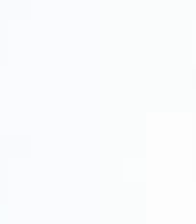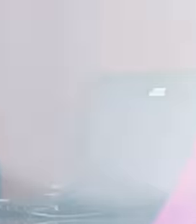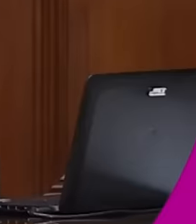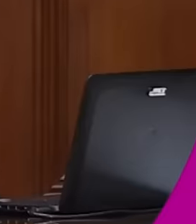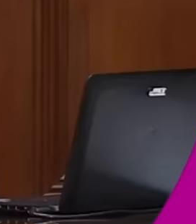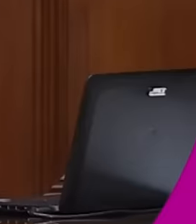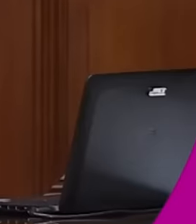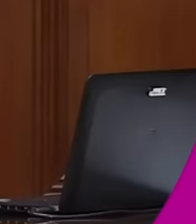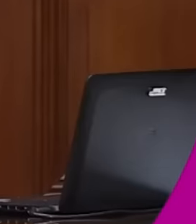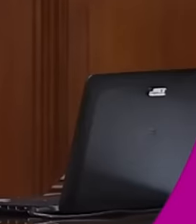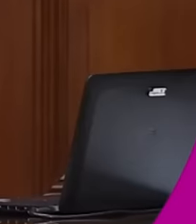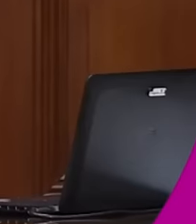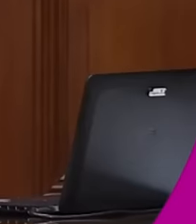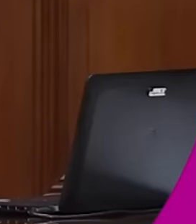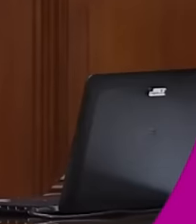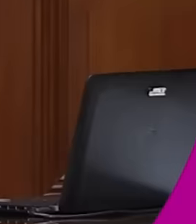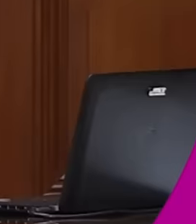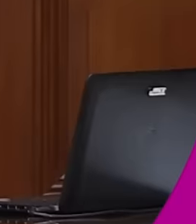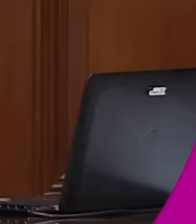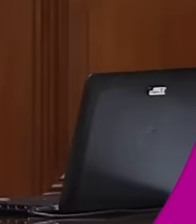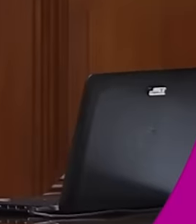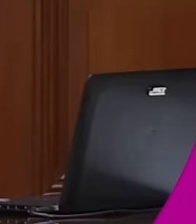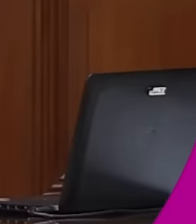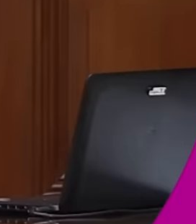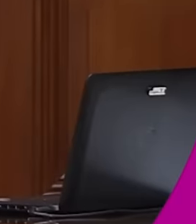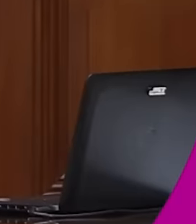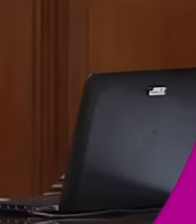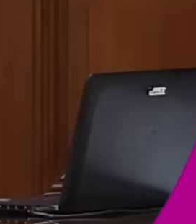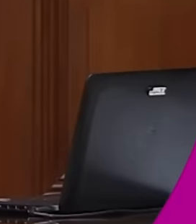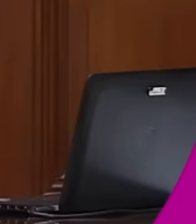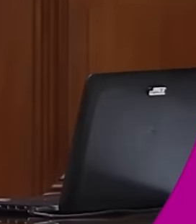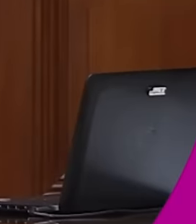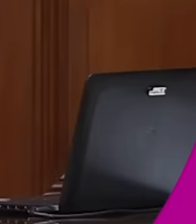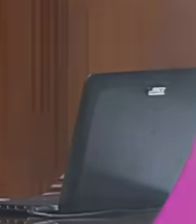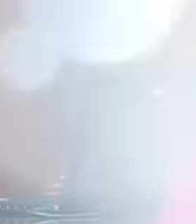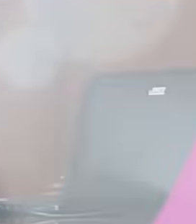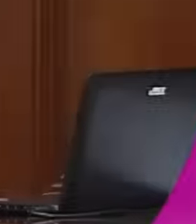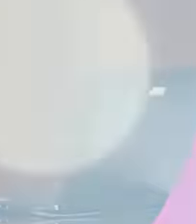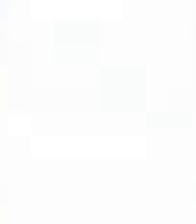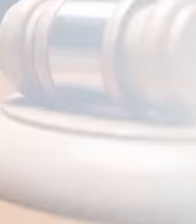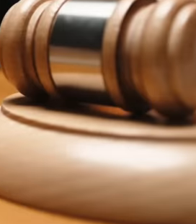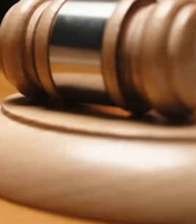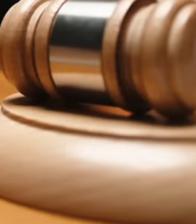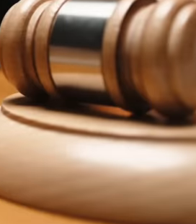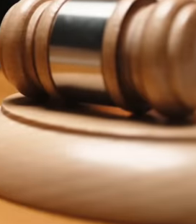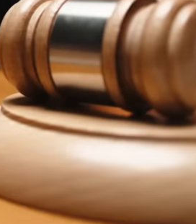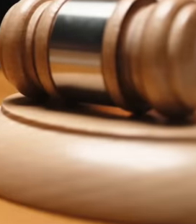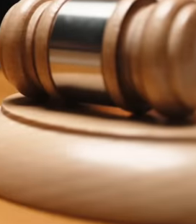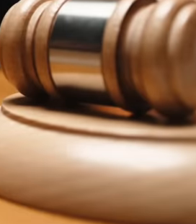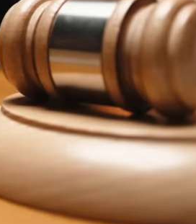piña Hernández who believes herself to be untouchable and empowered But you don't know that the people